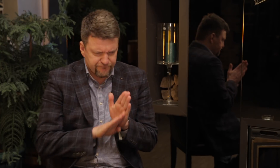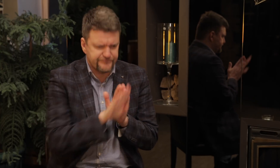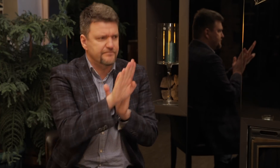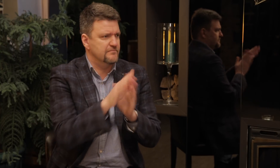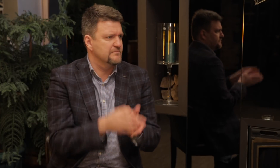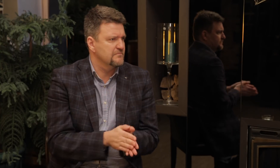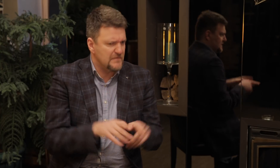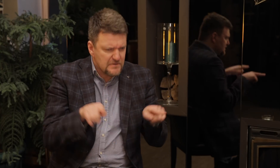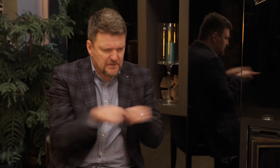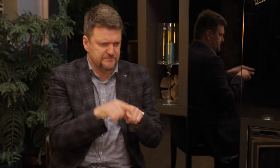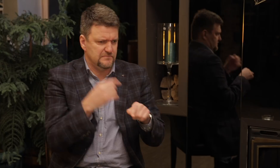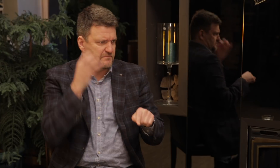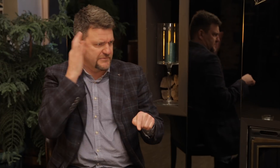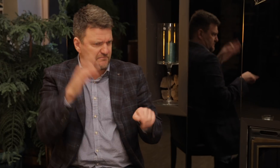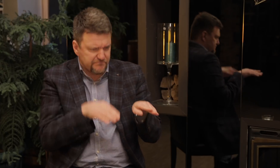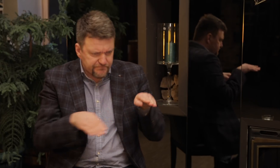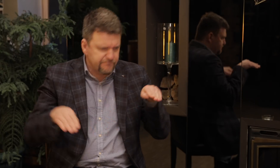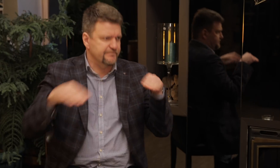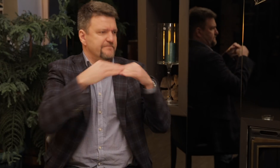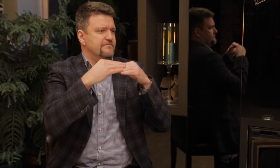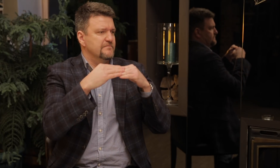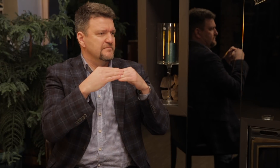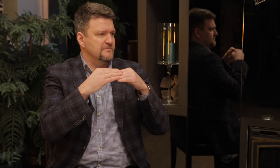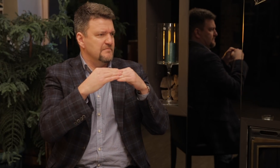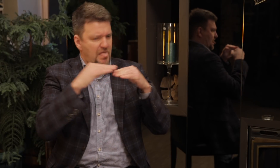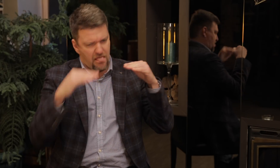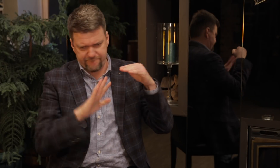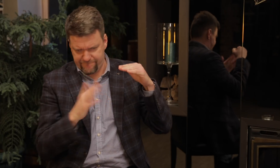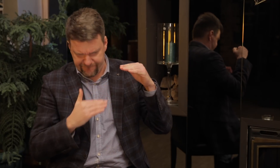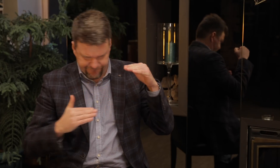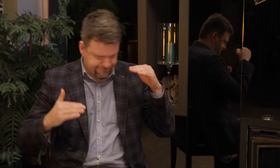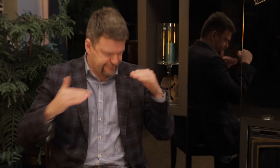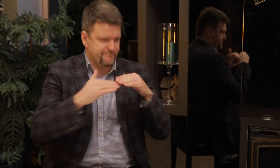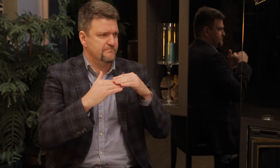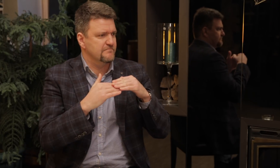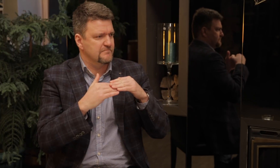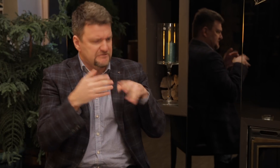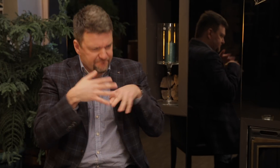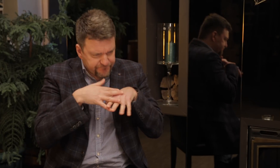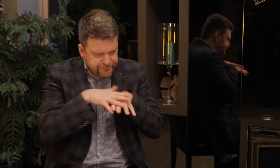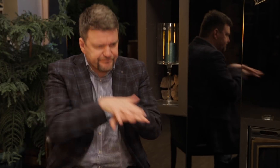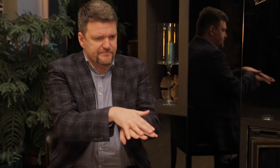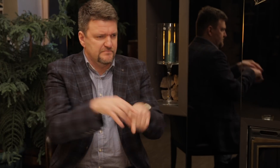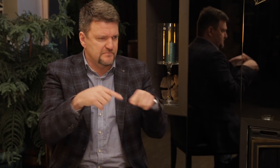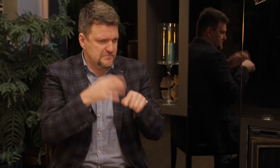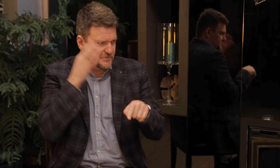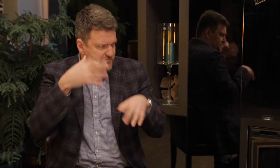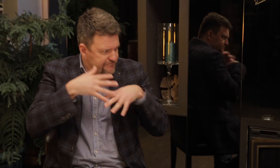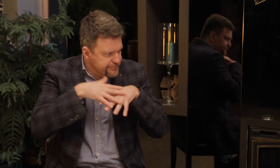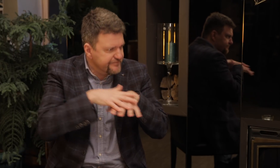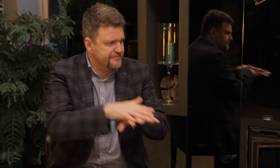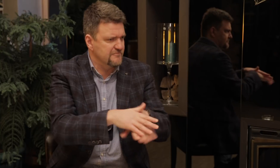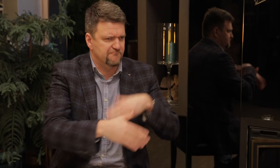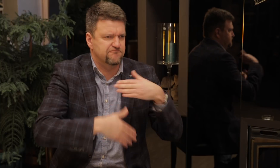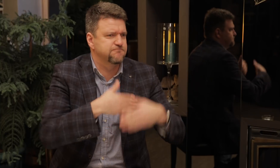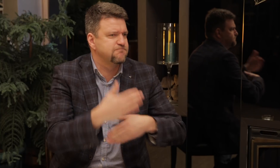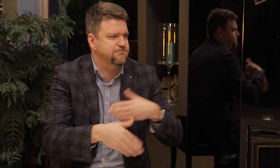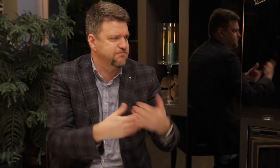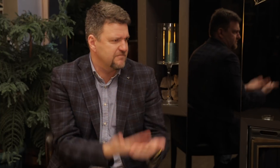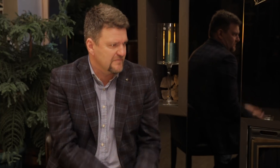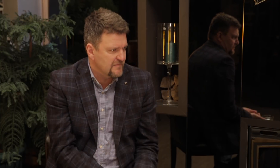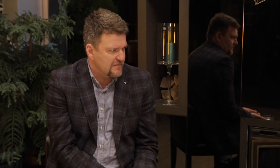We are equal to hearing, and we can be as successful as hearing in employment.